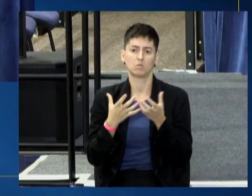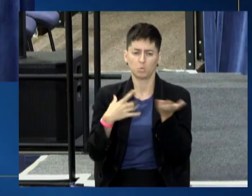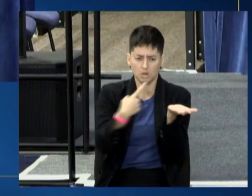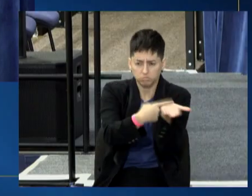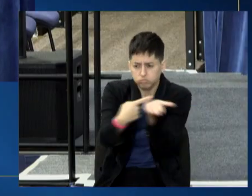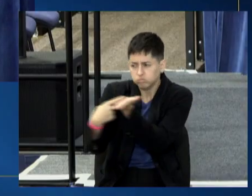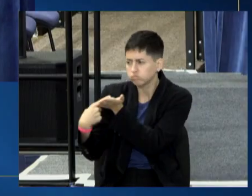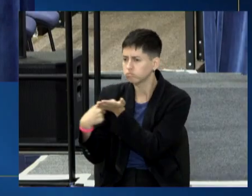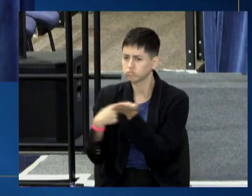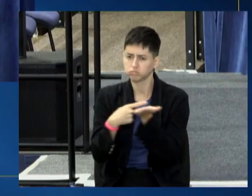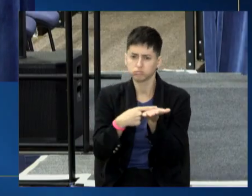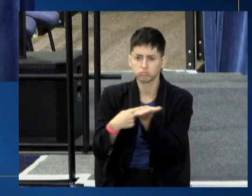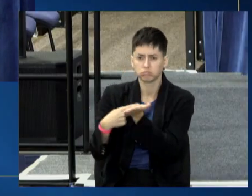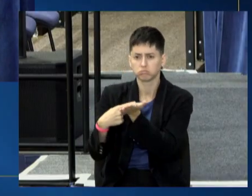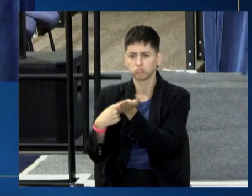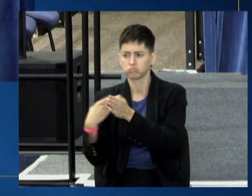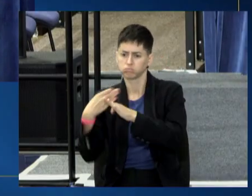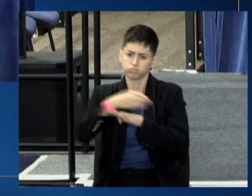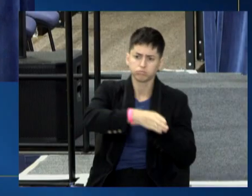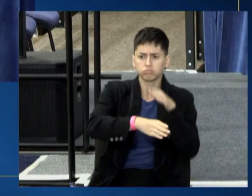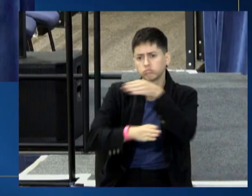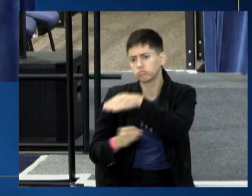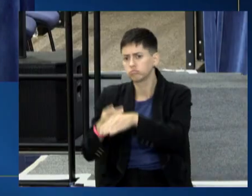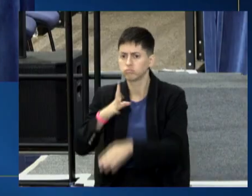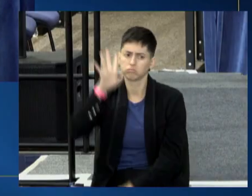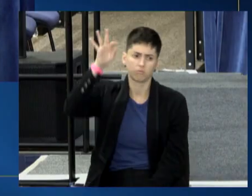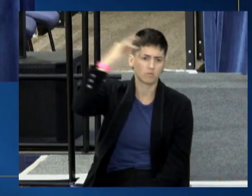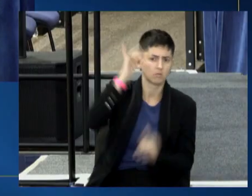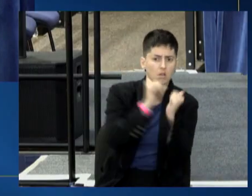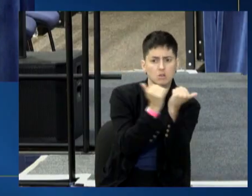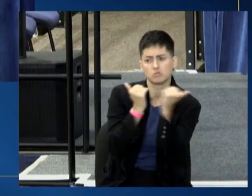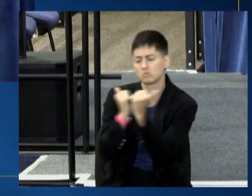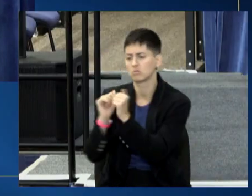can advance the development and commercialization of digital tools to solve some of the biggest